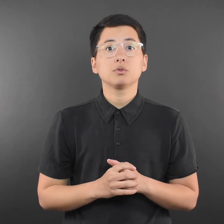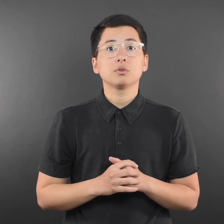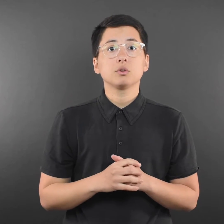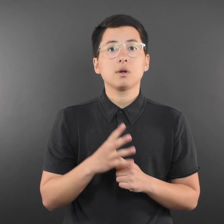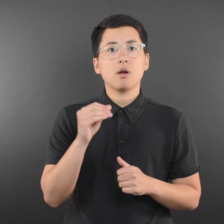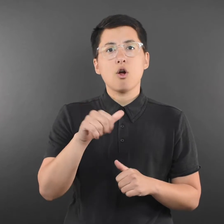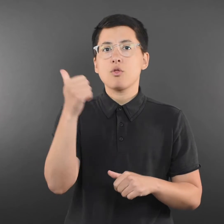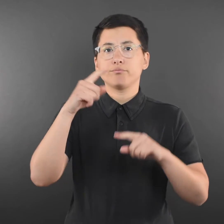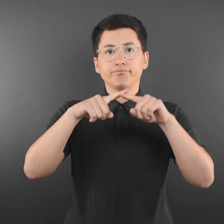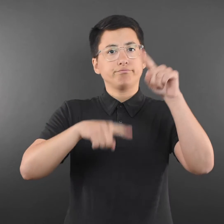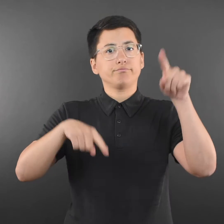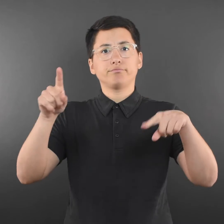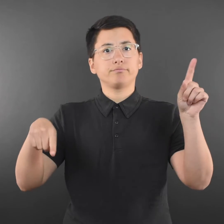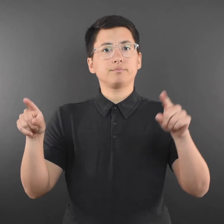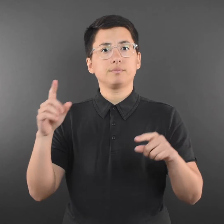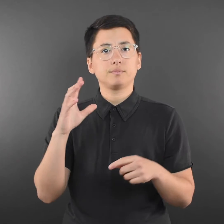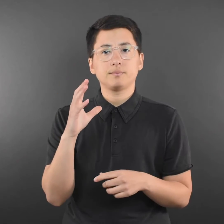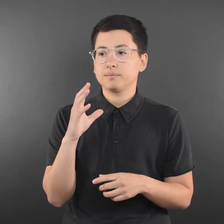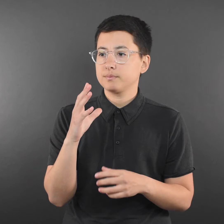and other diverse communities across the state.